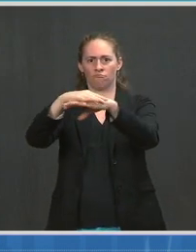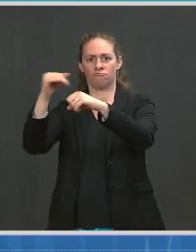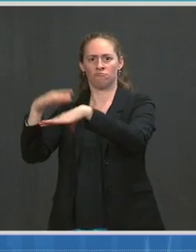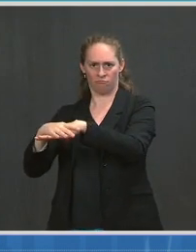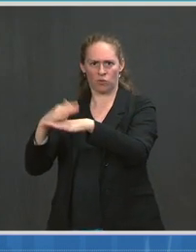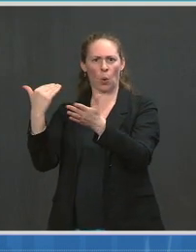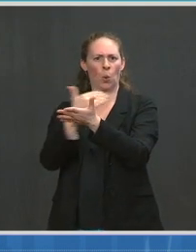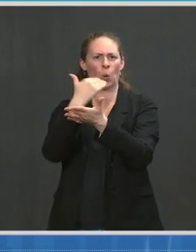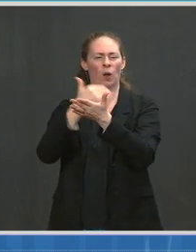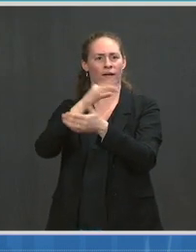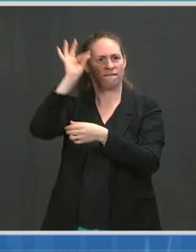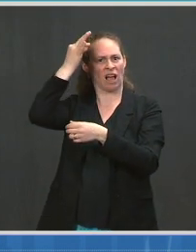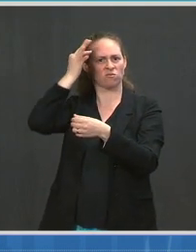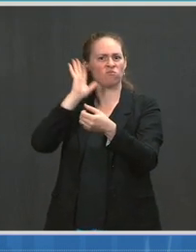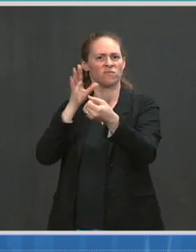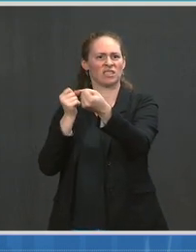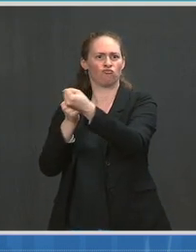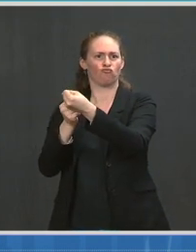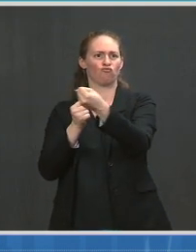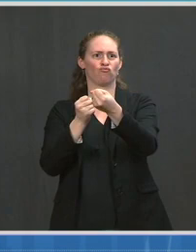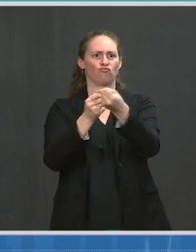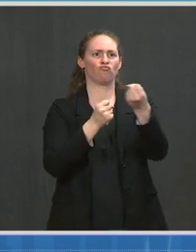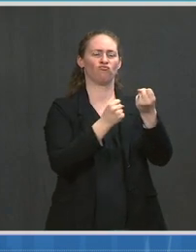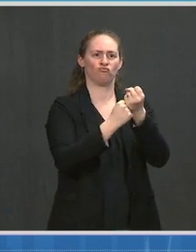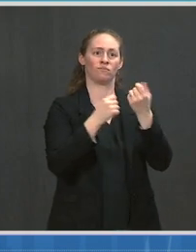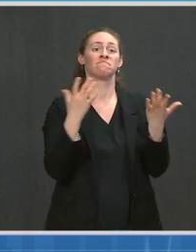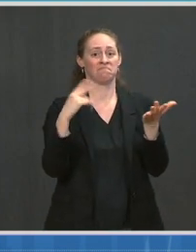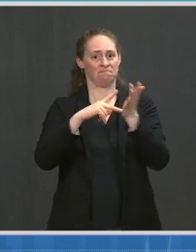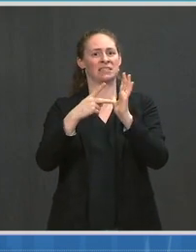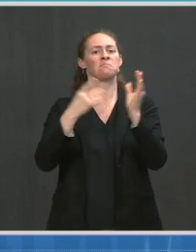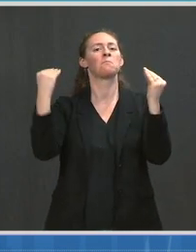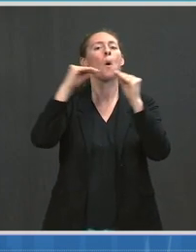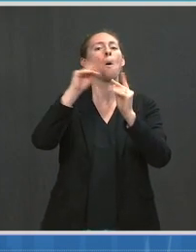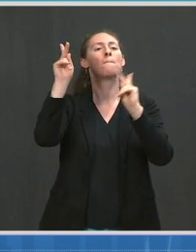You put that all together with the increased weekly supply and I think it is possible